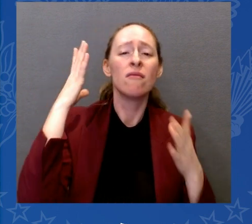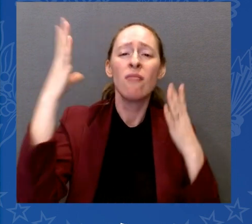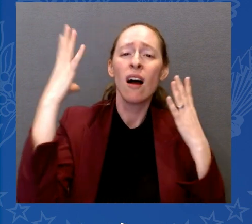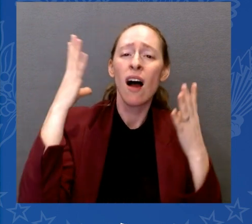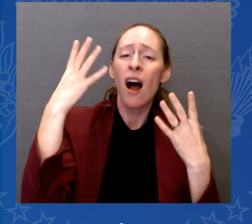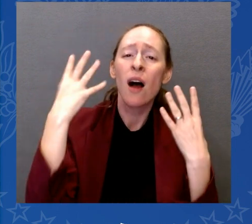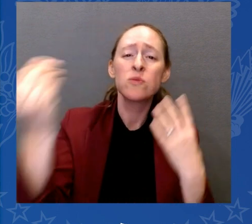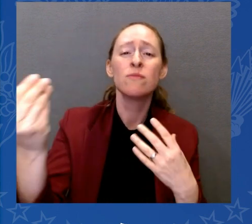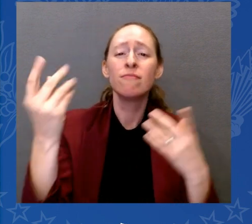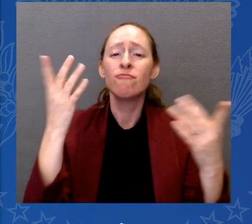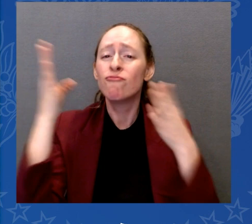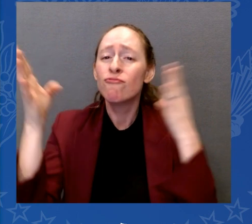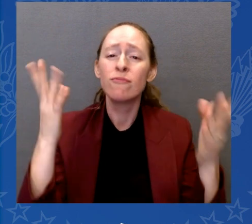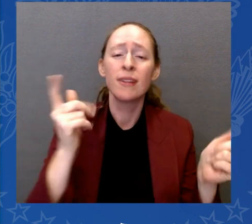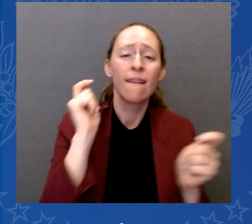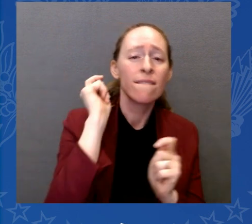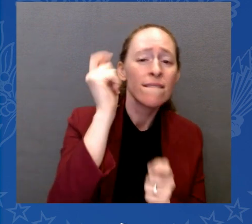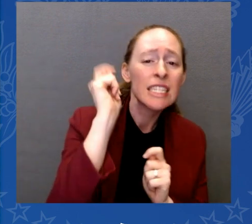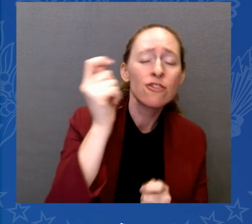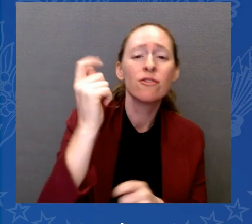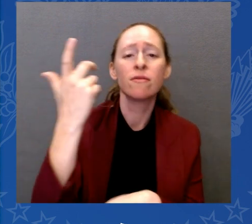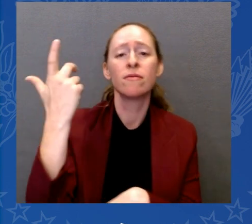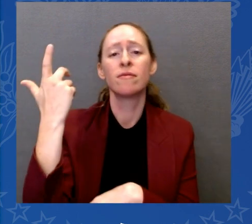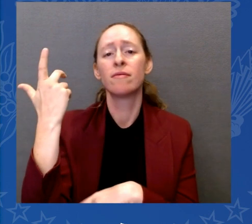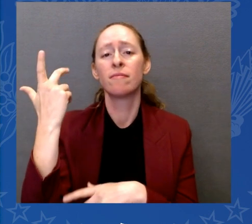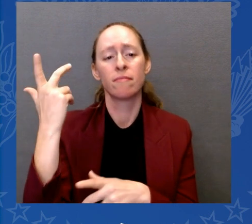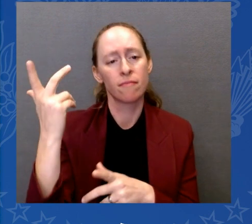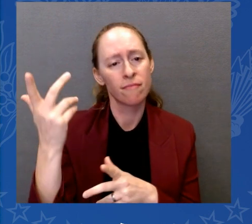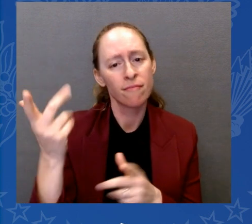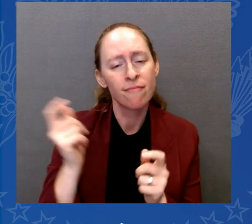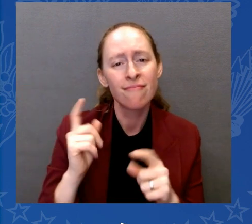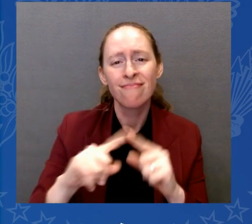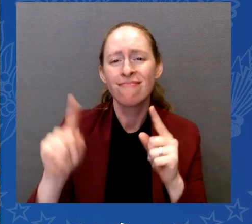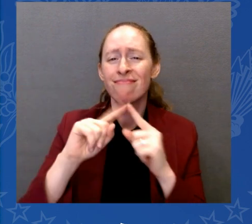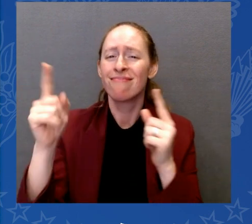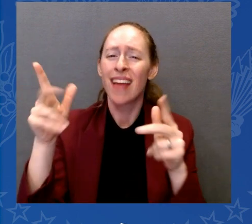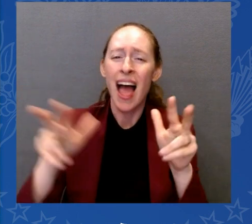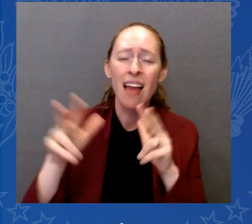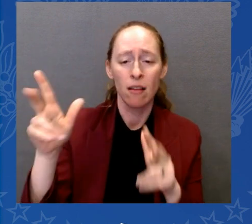But I didn't know I could make a career out of it until I came here to Colorado for graduate school